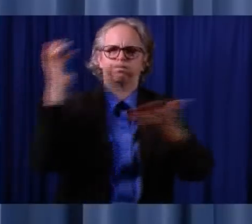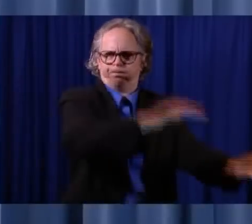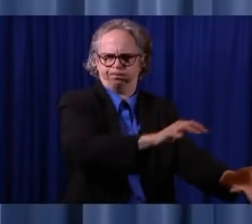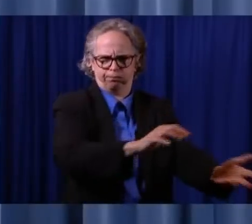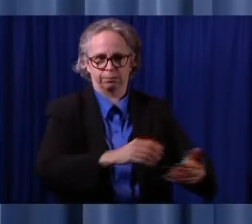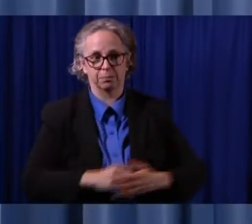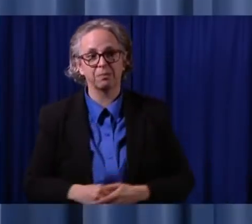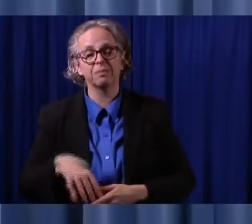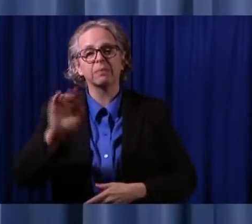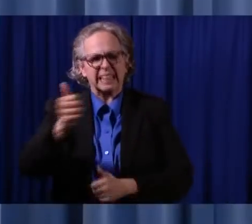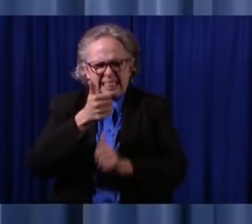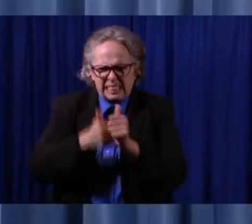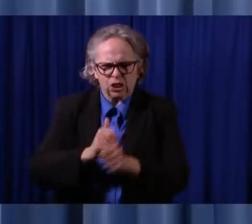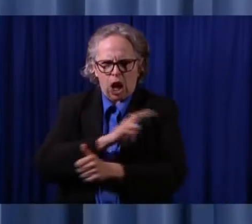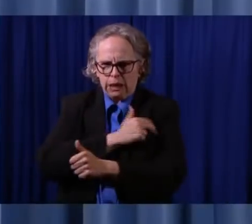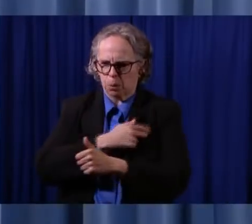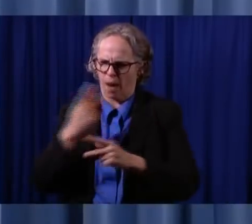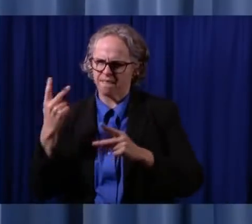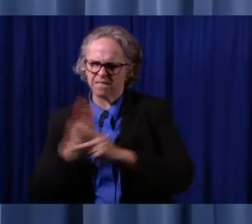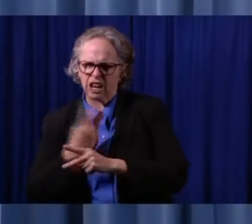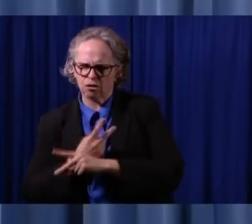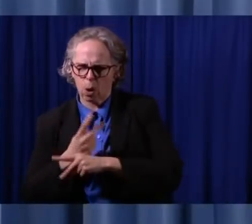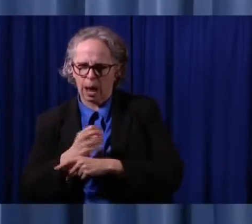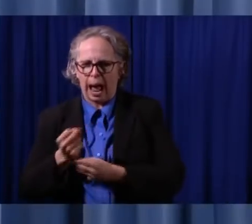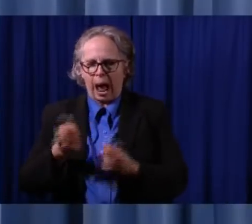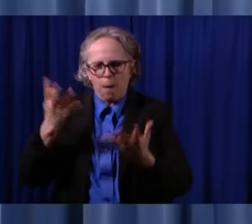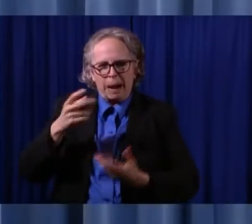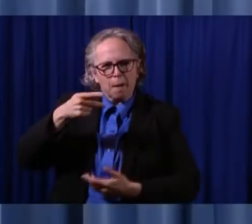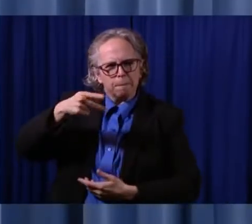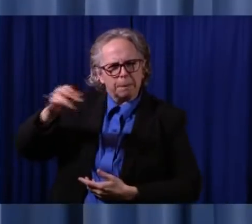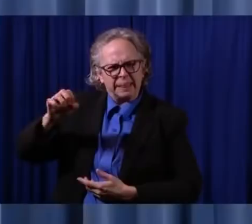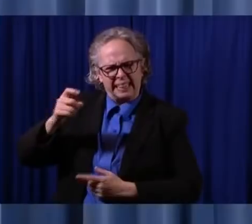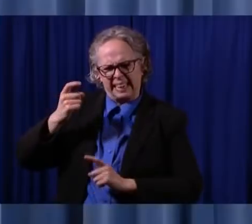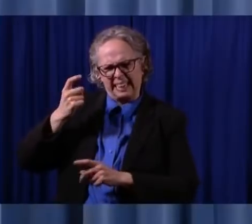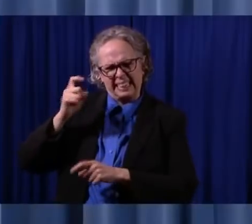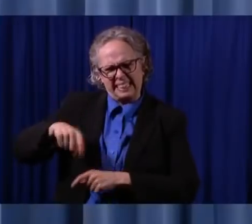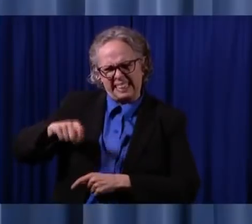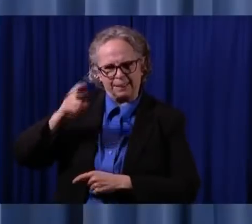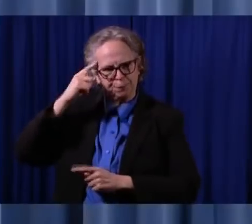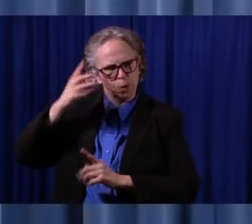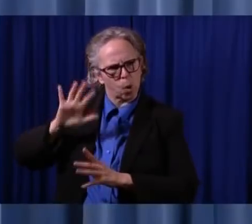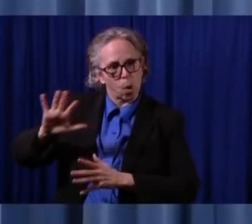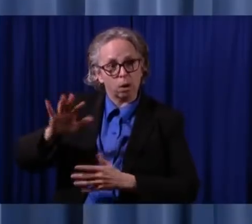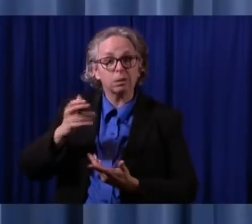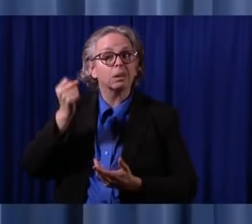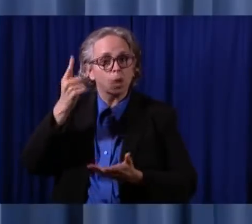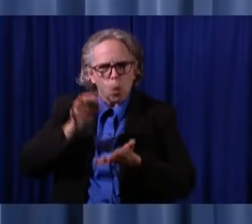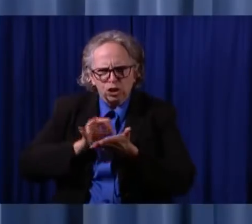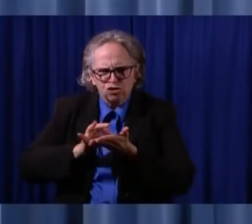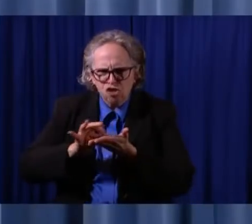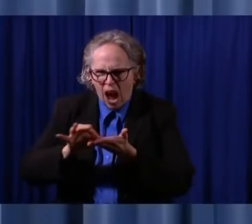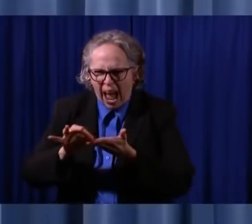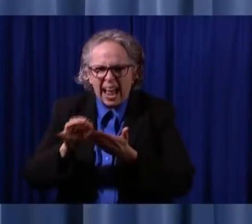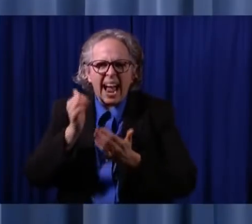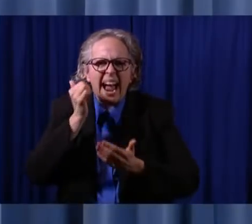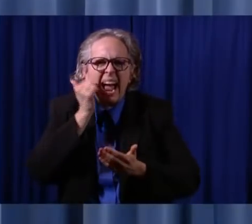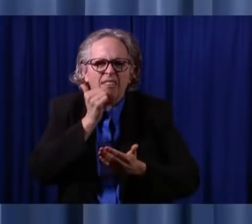RECENT FEMA PPE ALLOCATIONS TO EACH OHIO NURSING HOME. EACH HOSPITAL WILL HAVE A DIFFERENT AMOUNT OF STOCKPILE